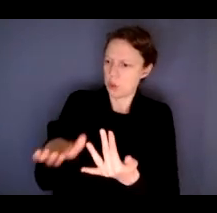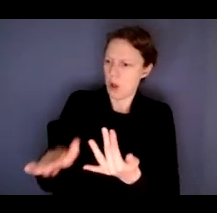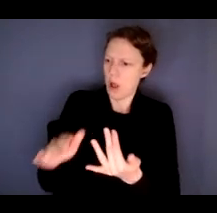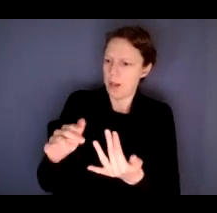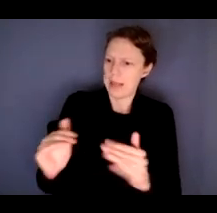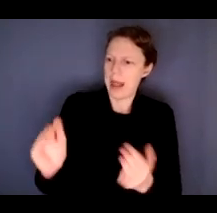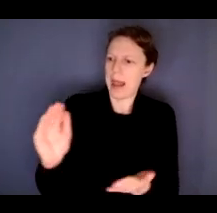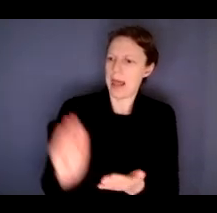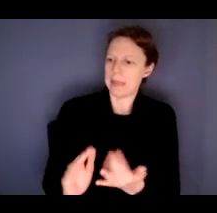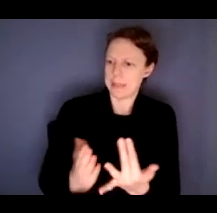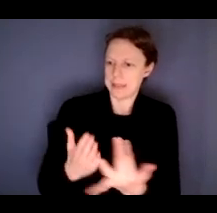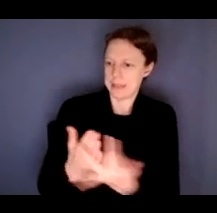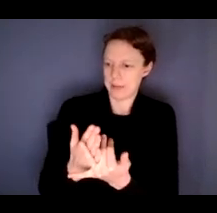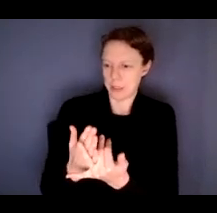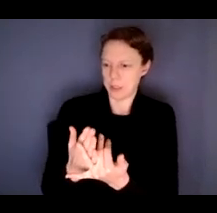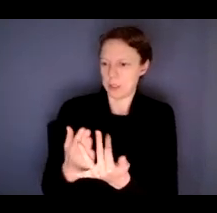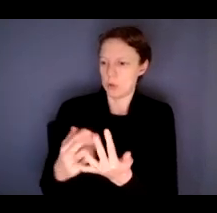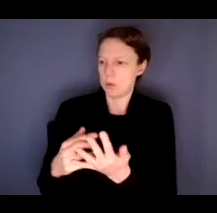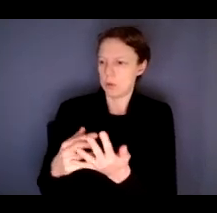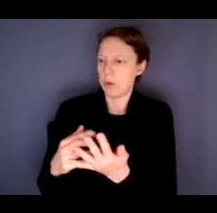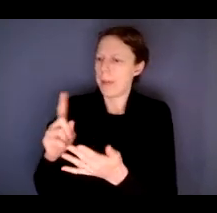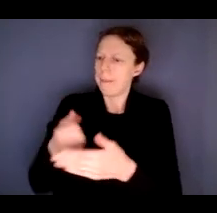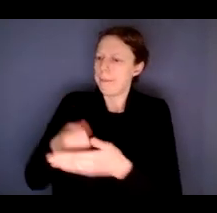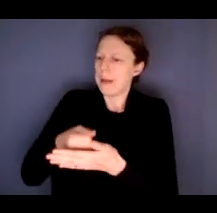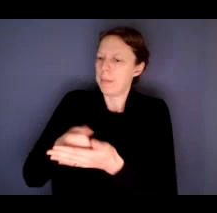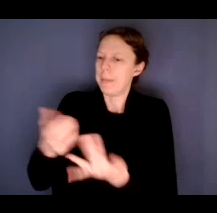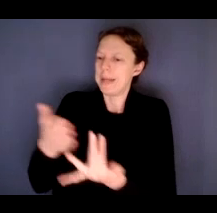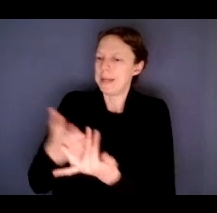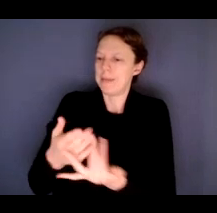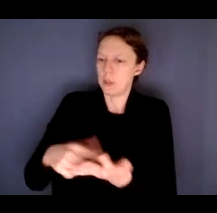It's a very important section. I've represented quite a lot of grandparents, particularly in